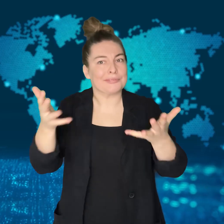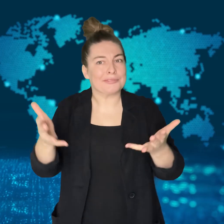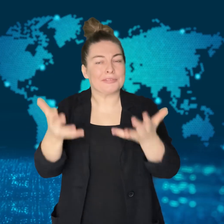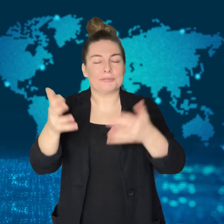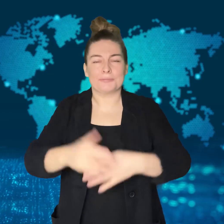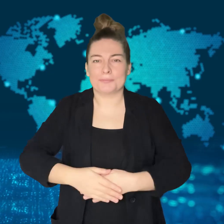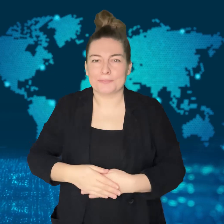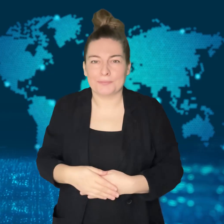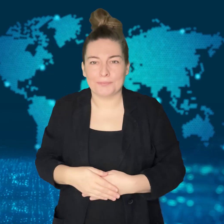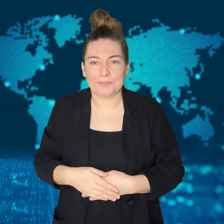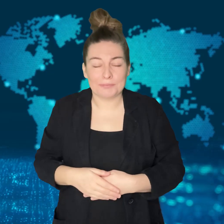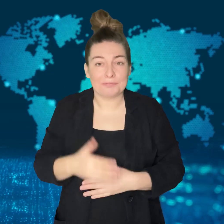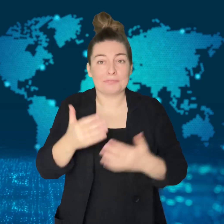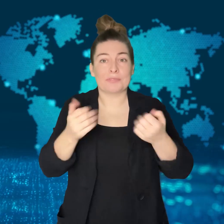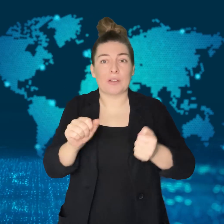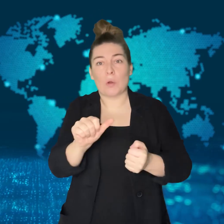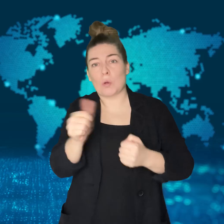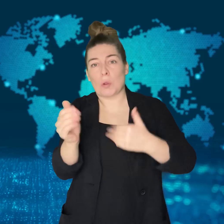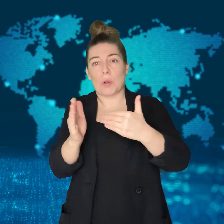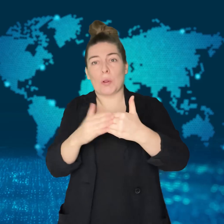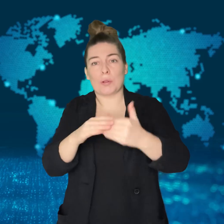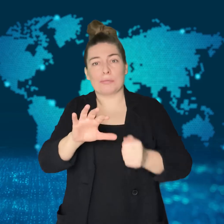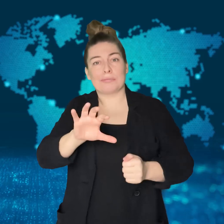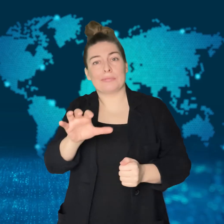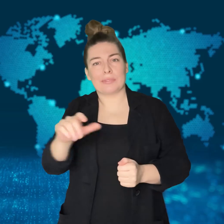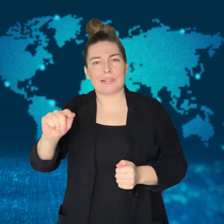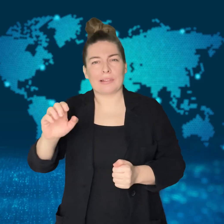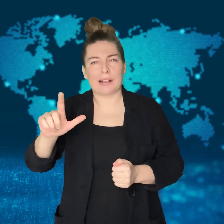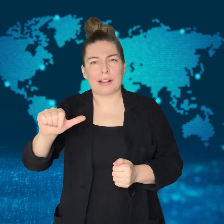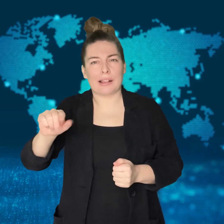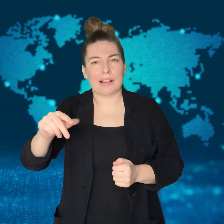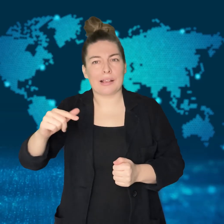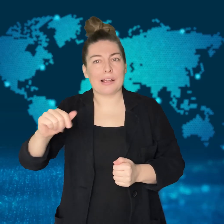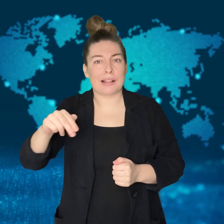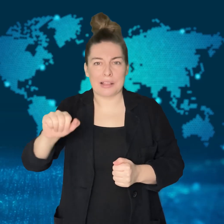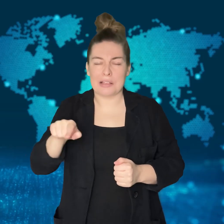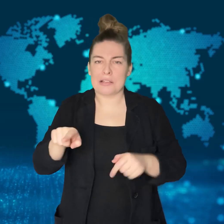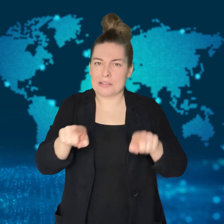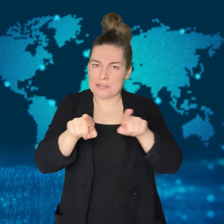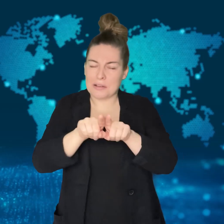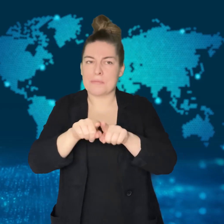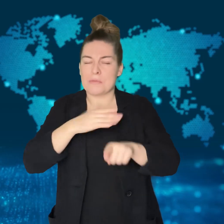A neighboring state, Telangana, is considering doing the same,